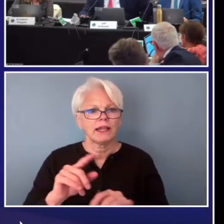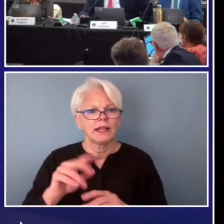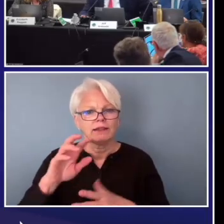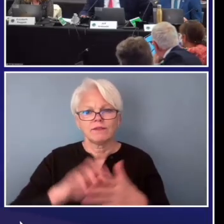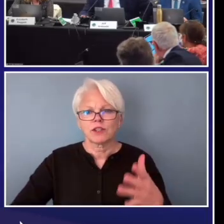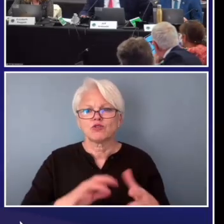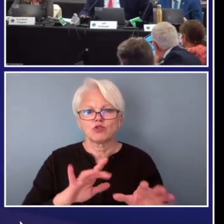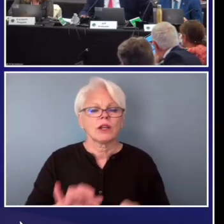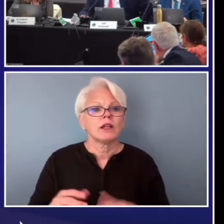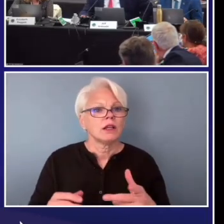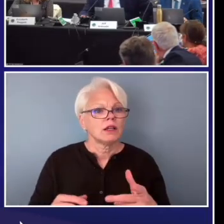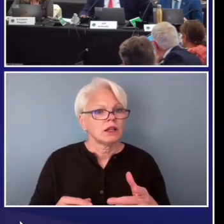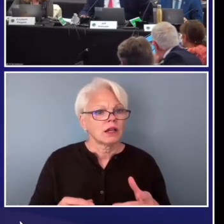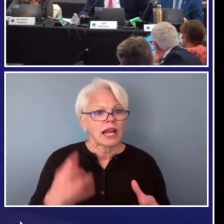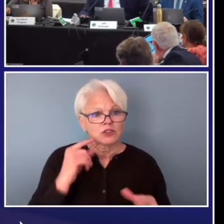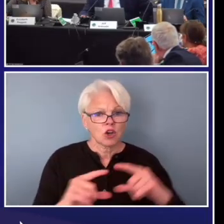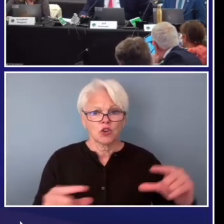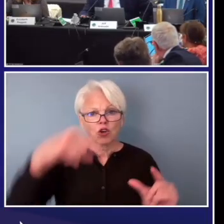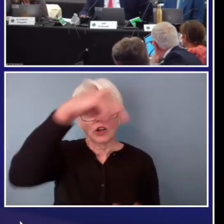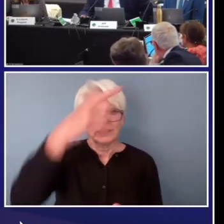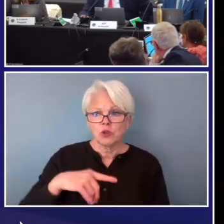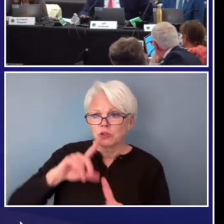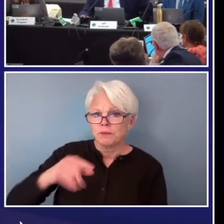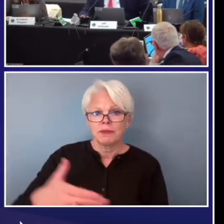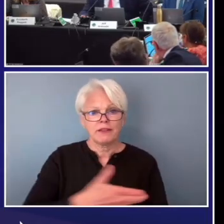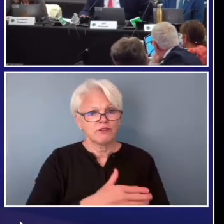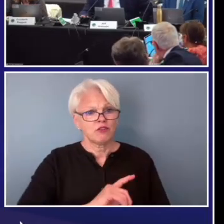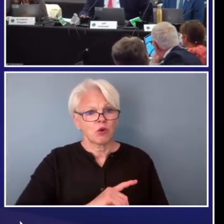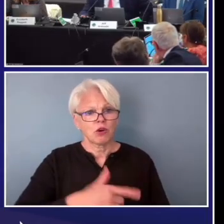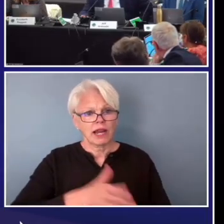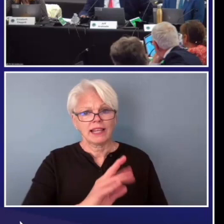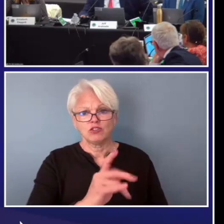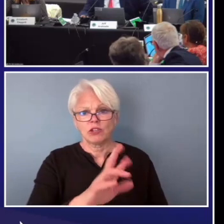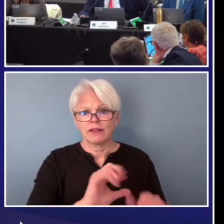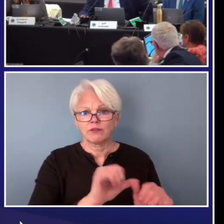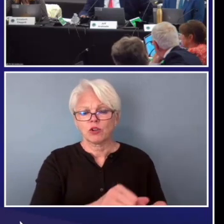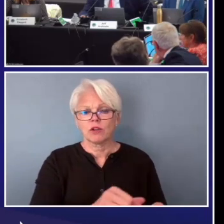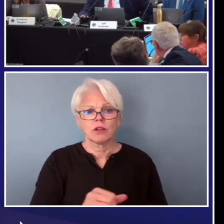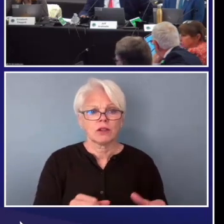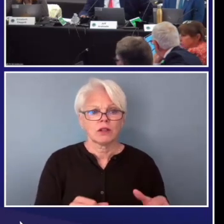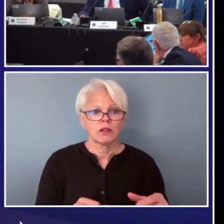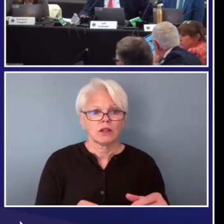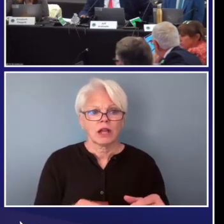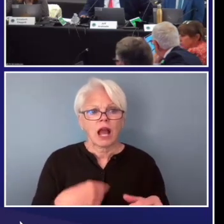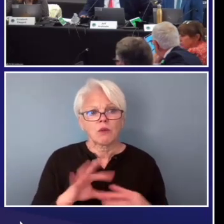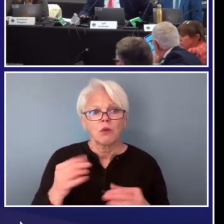Did you want to respond before I turn it back over to Jennifer? to Mike what Michael had brought up. But I'll circle back to you.